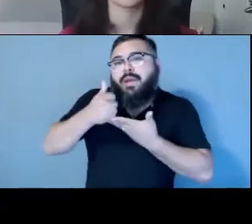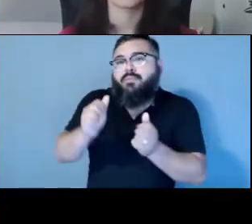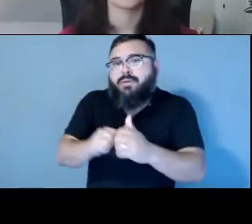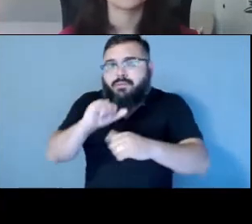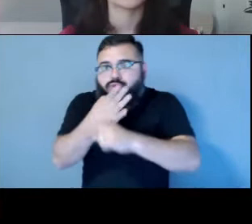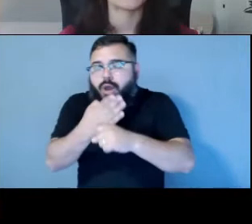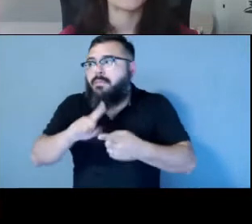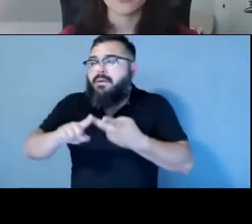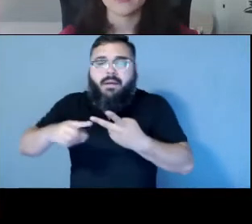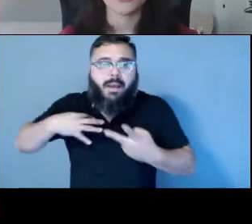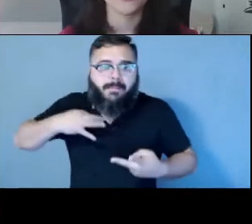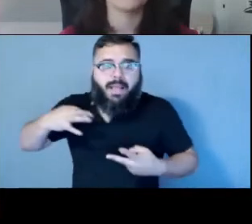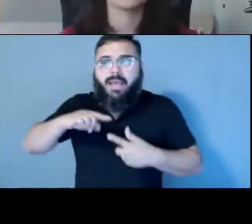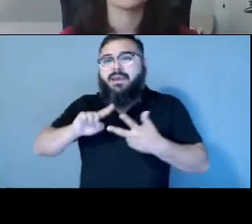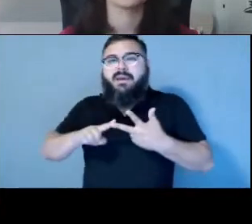with these other miscellaneous parts of the job.